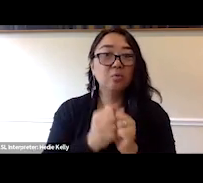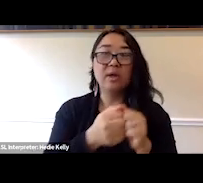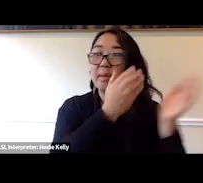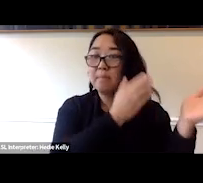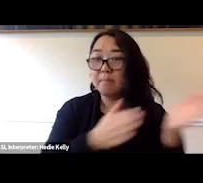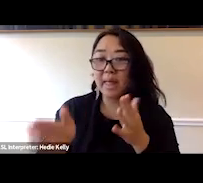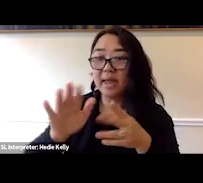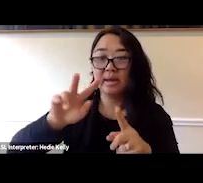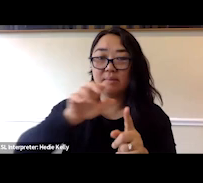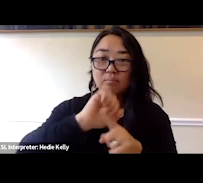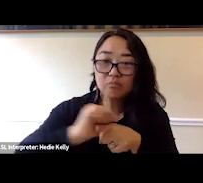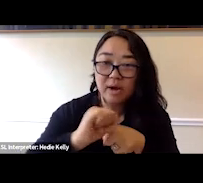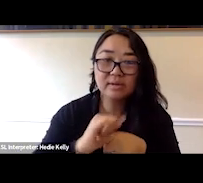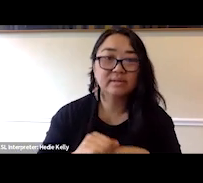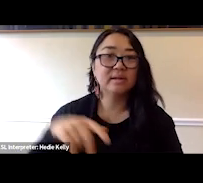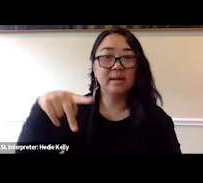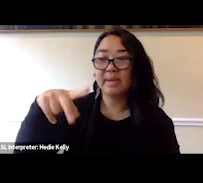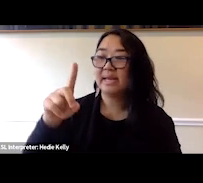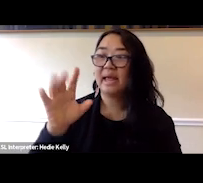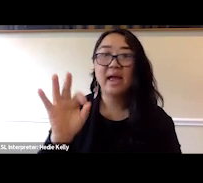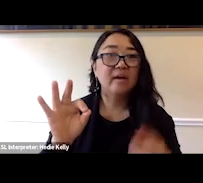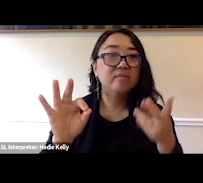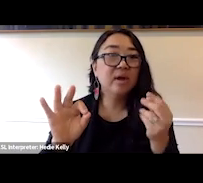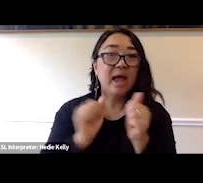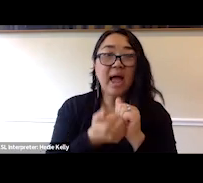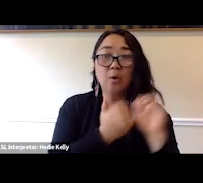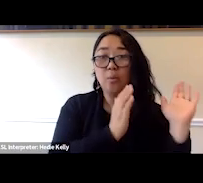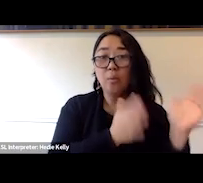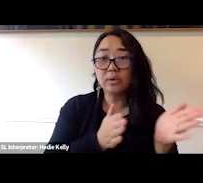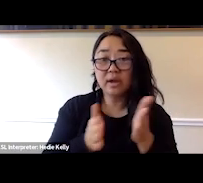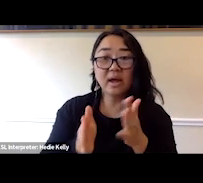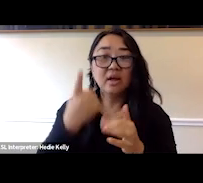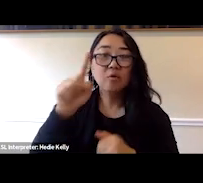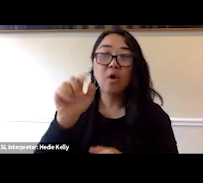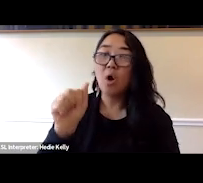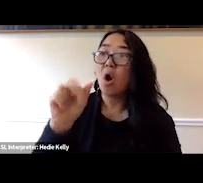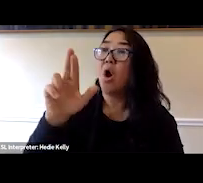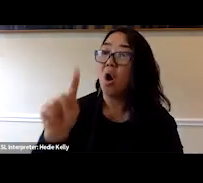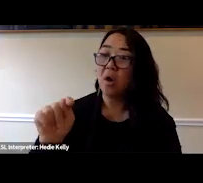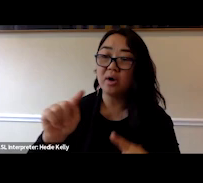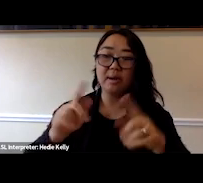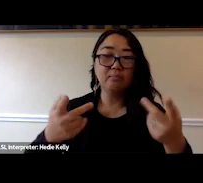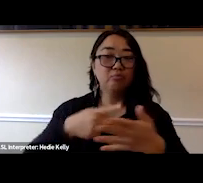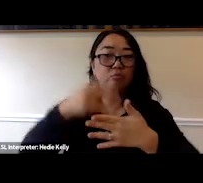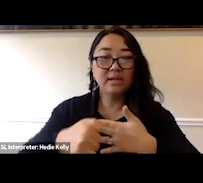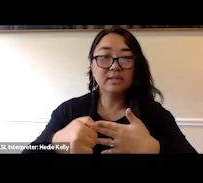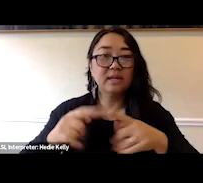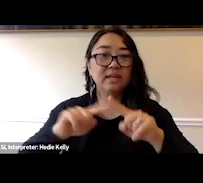So this is a PDF on really how to organize for arts and culture projects in the community.